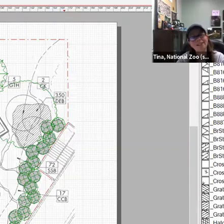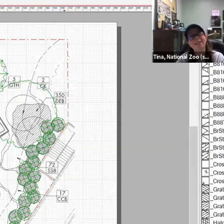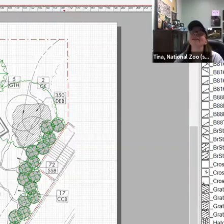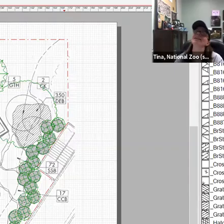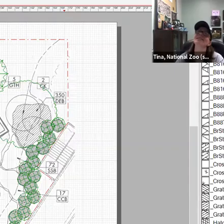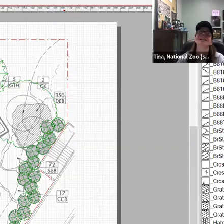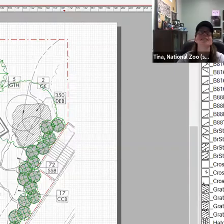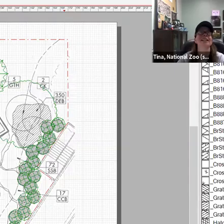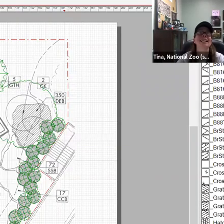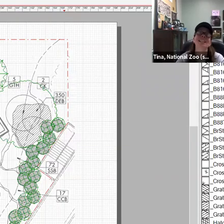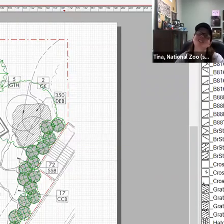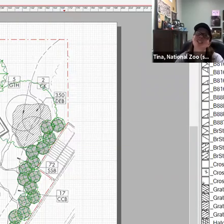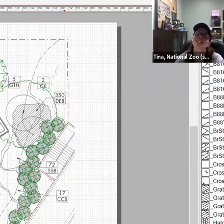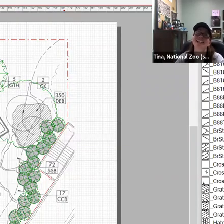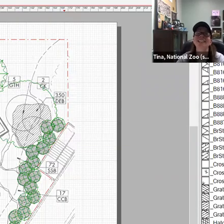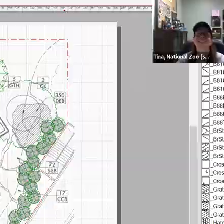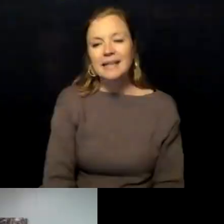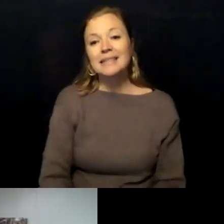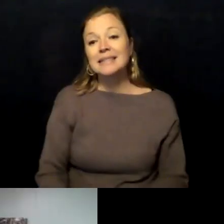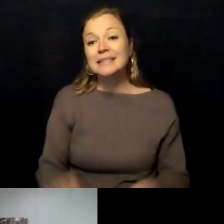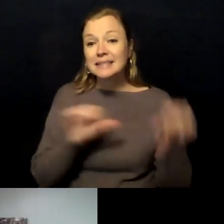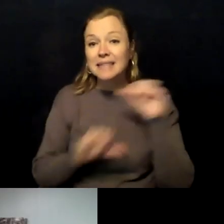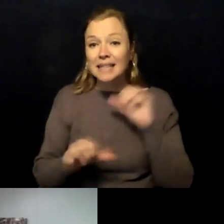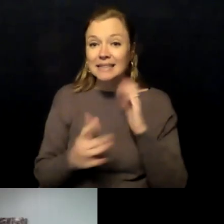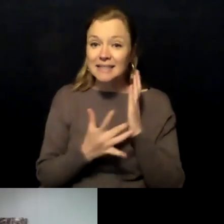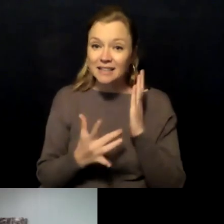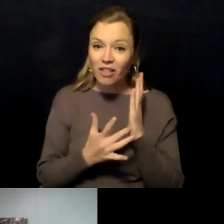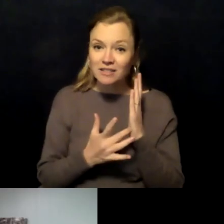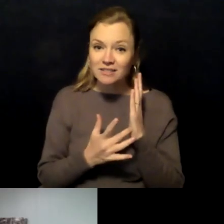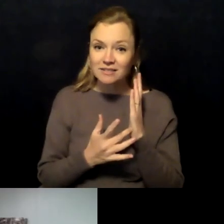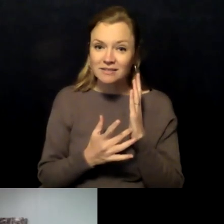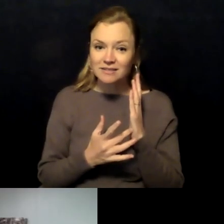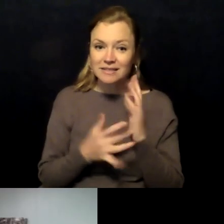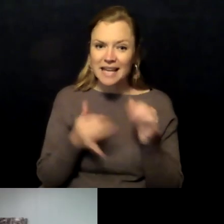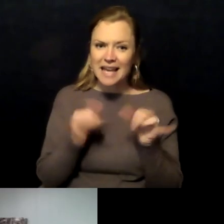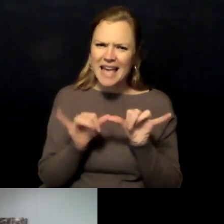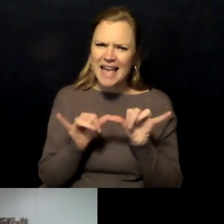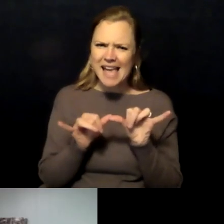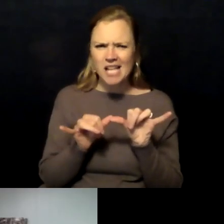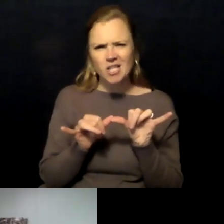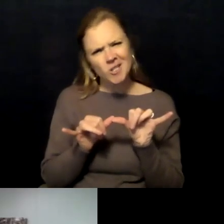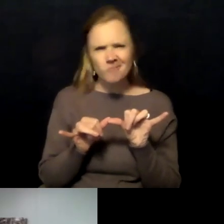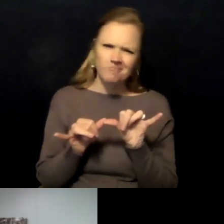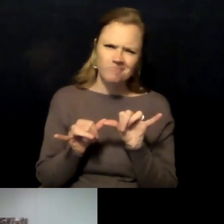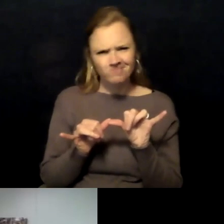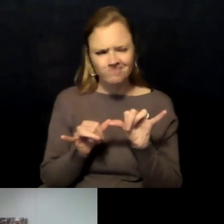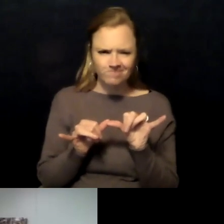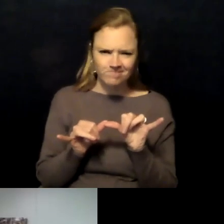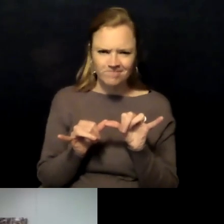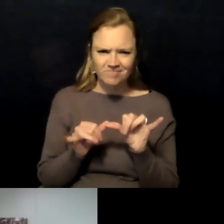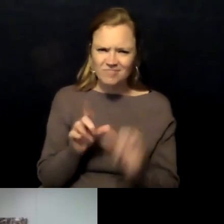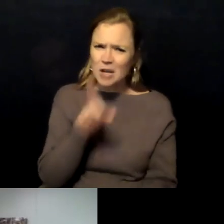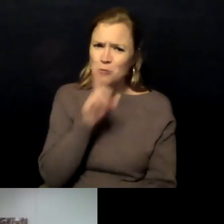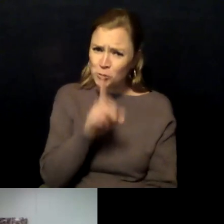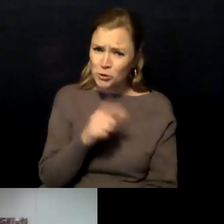see science, technology, engineering... honestly I'm sure I use engineering, I